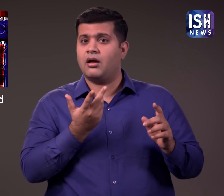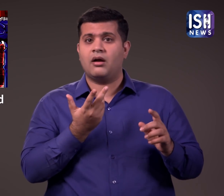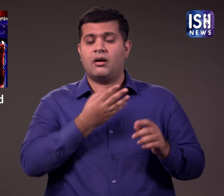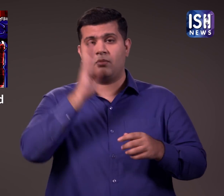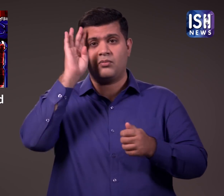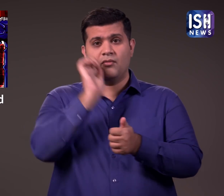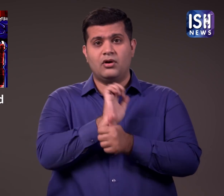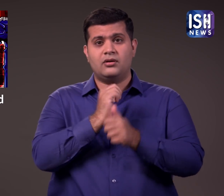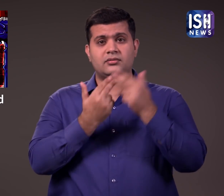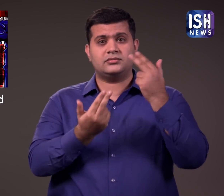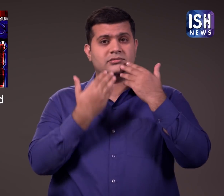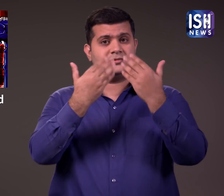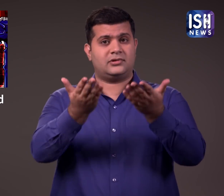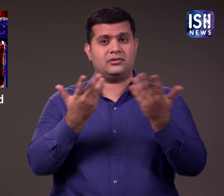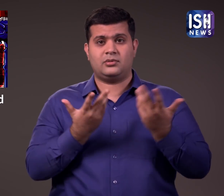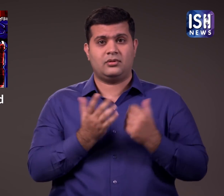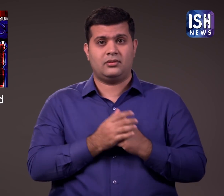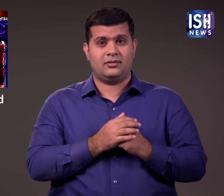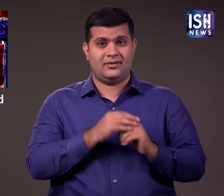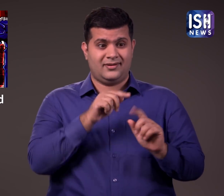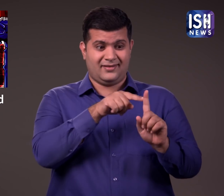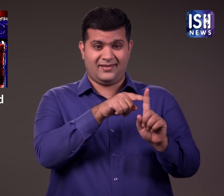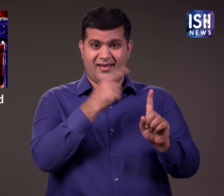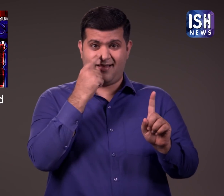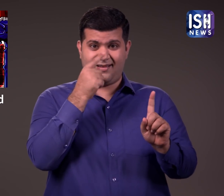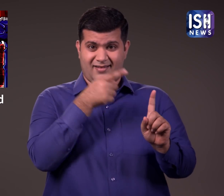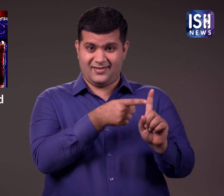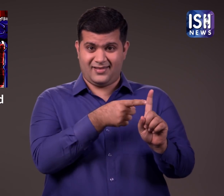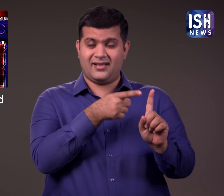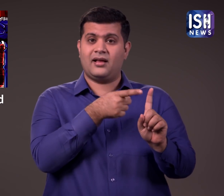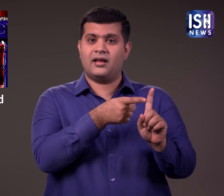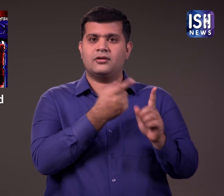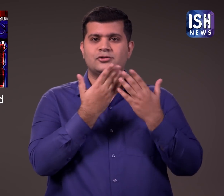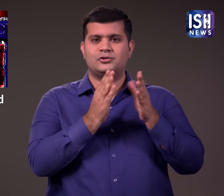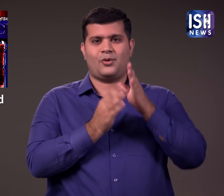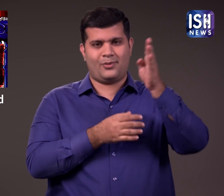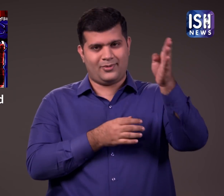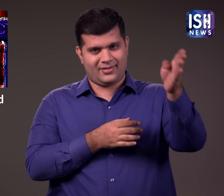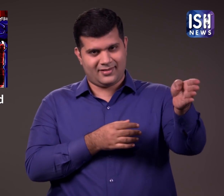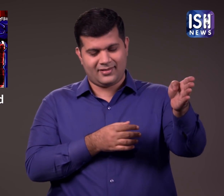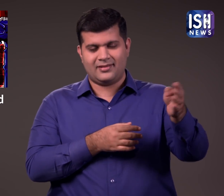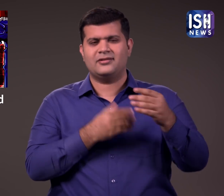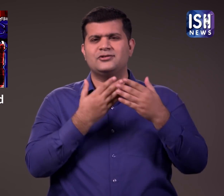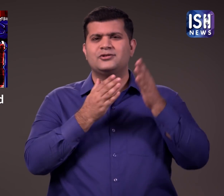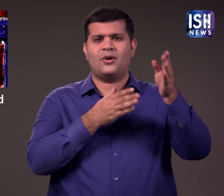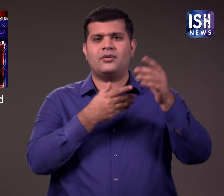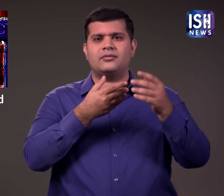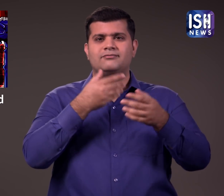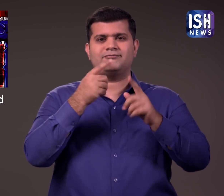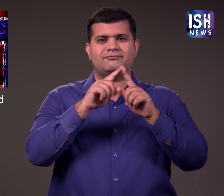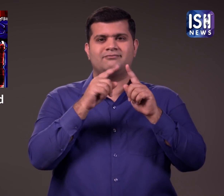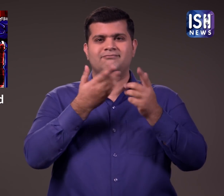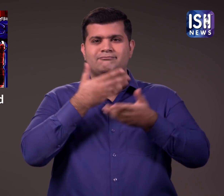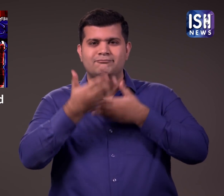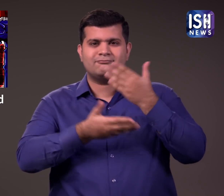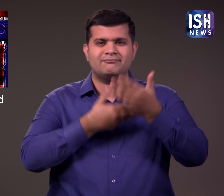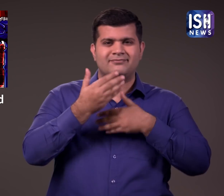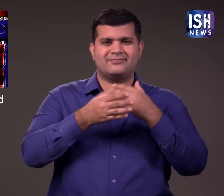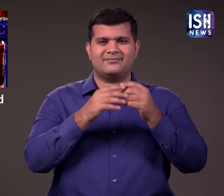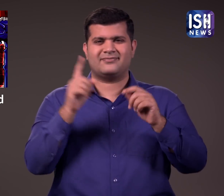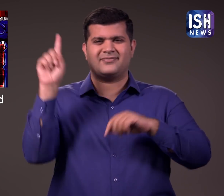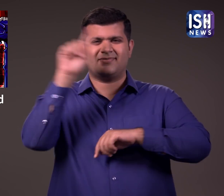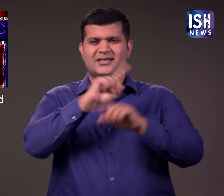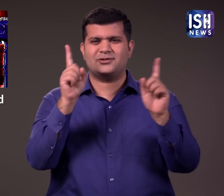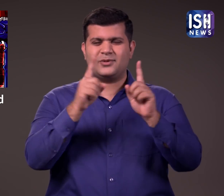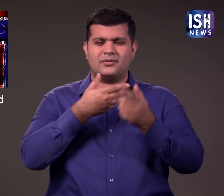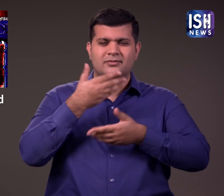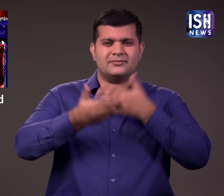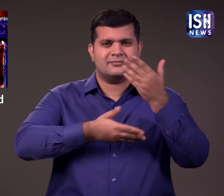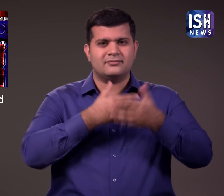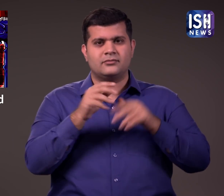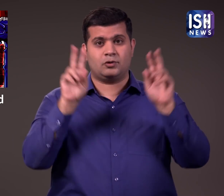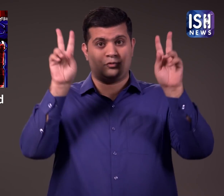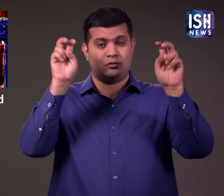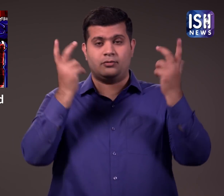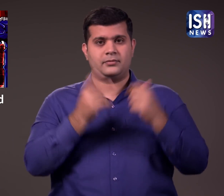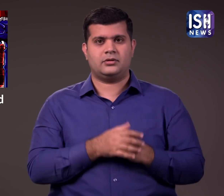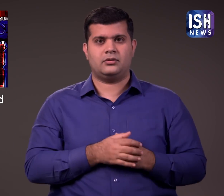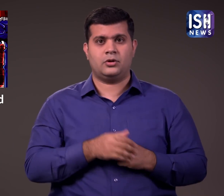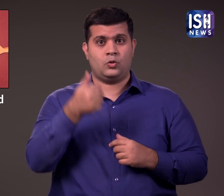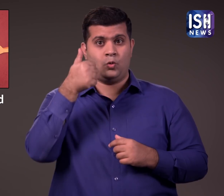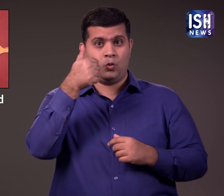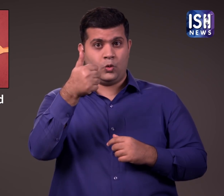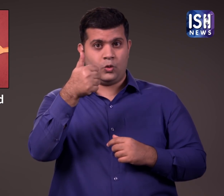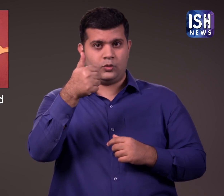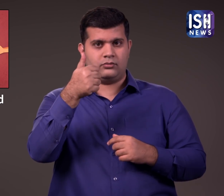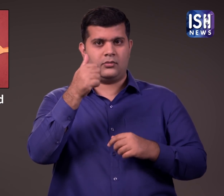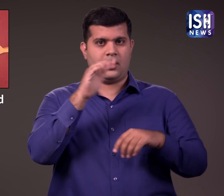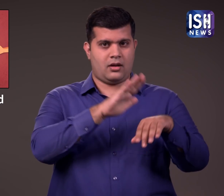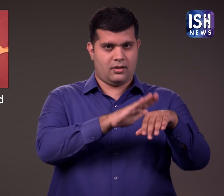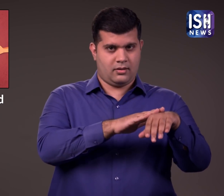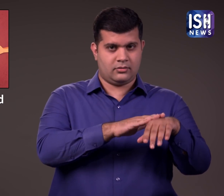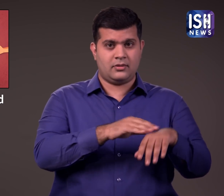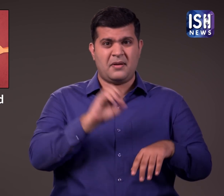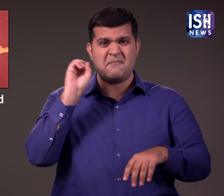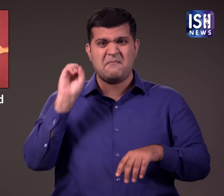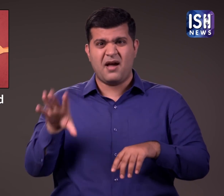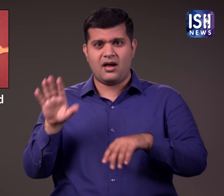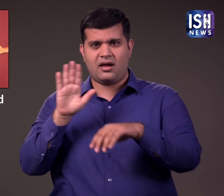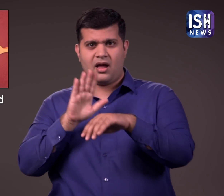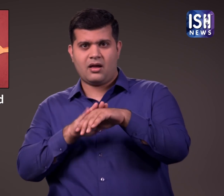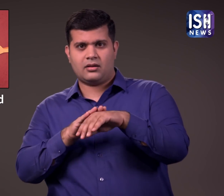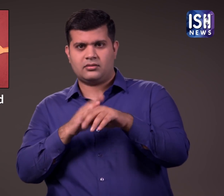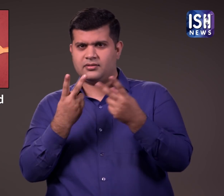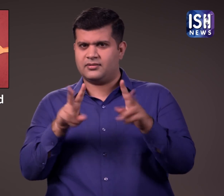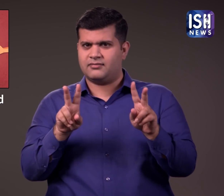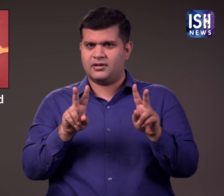The police said, "The girl had attended a one day a session on the difference of 'good touch and bad touch' in her school.